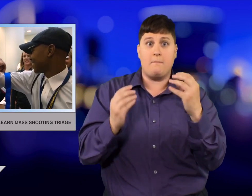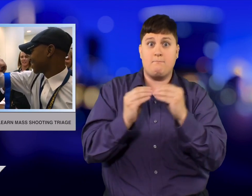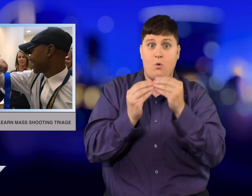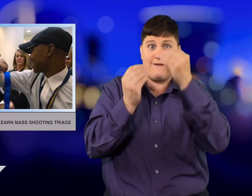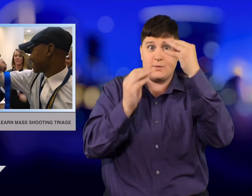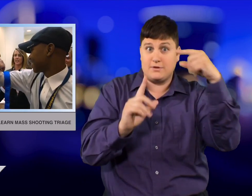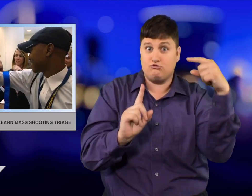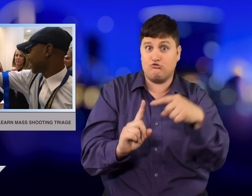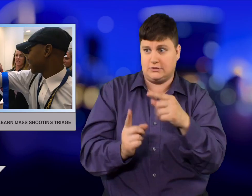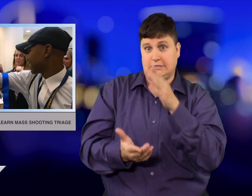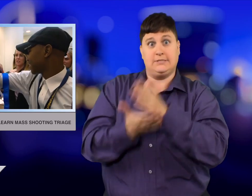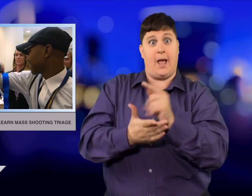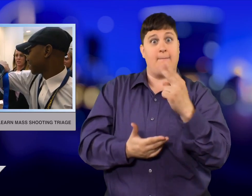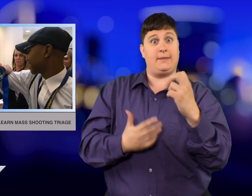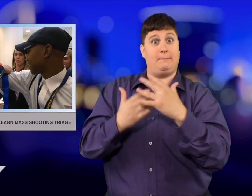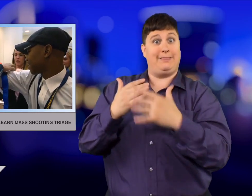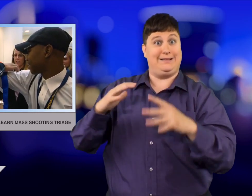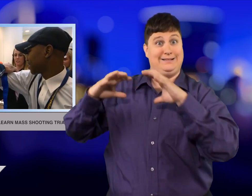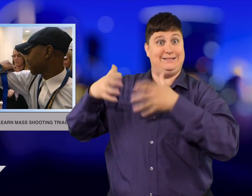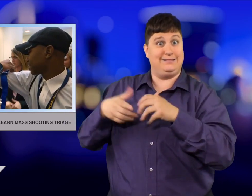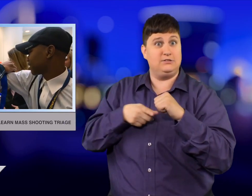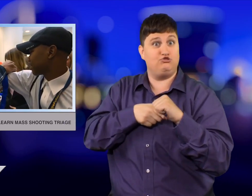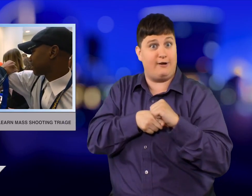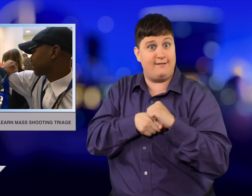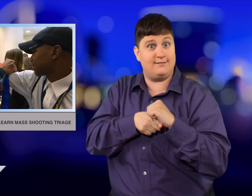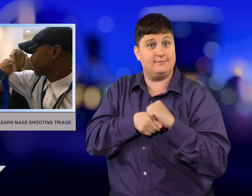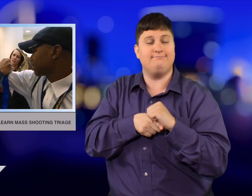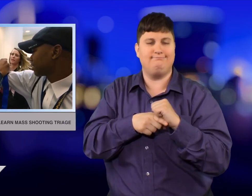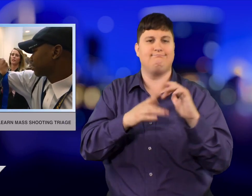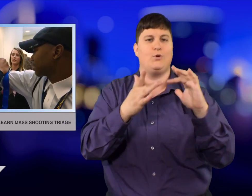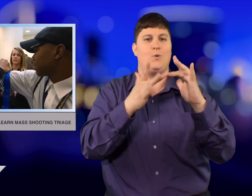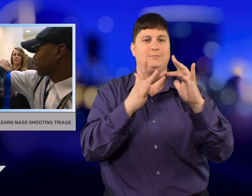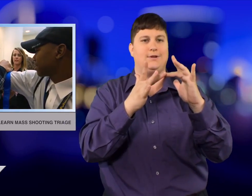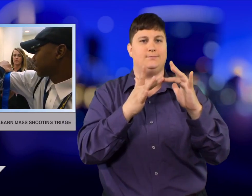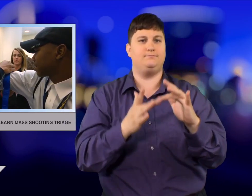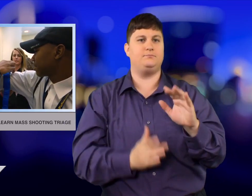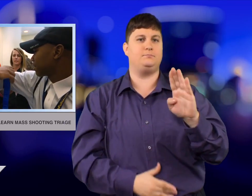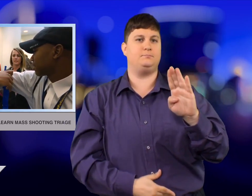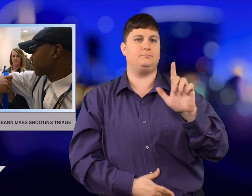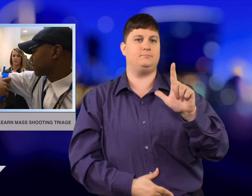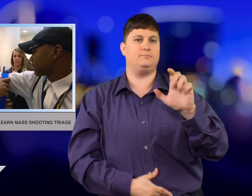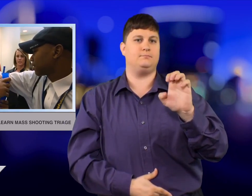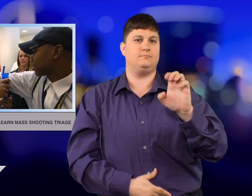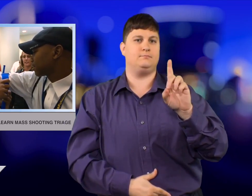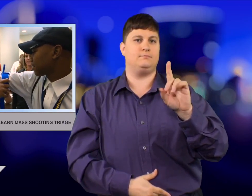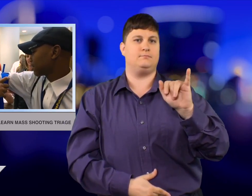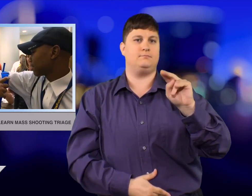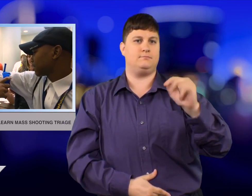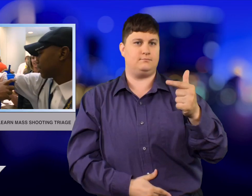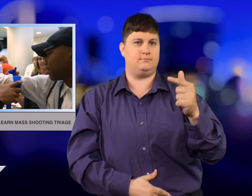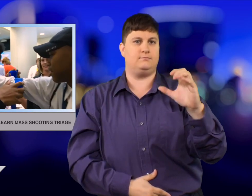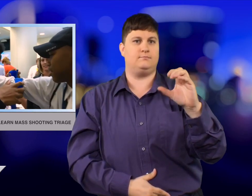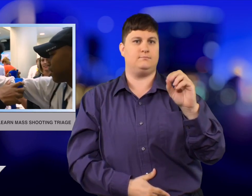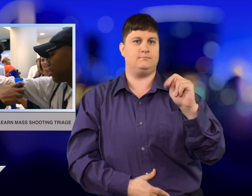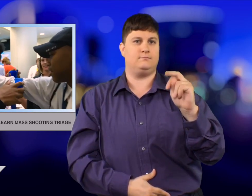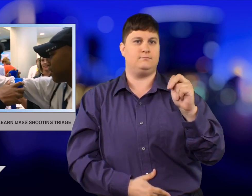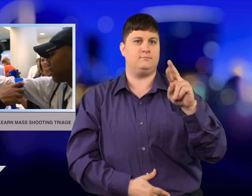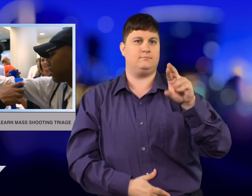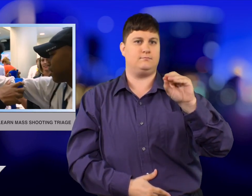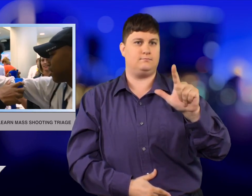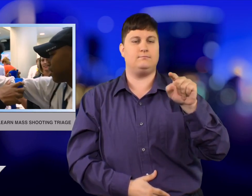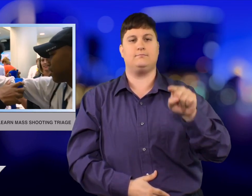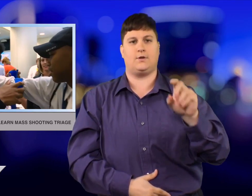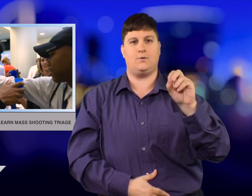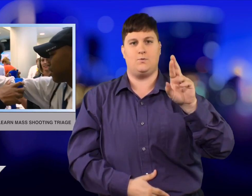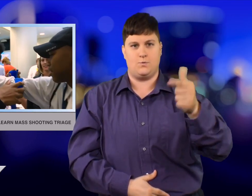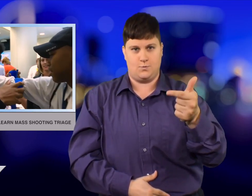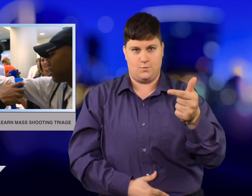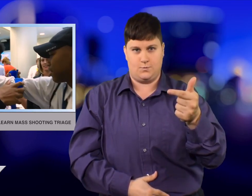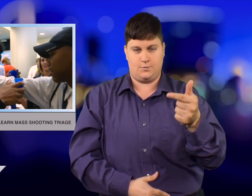If you want more information on stop the bleed training in your area, go to BleedingControl.org.